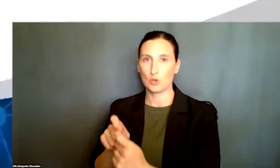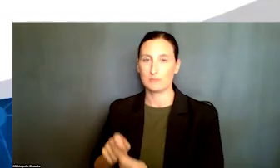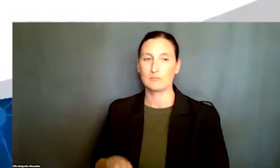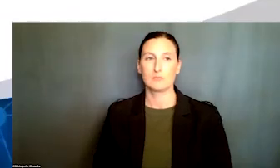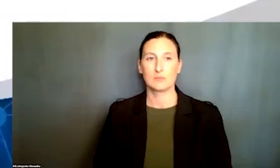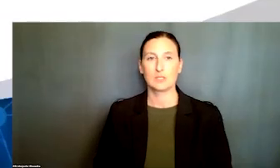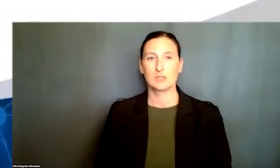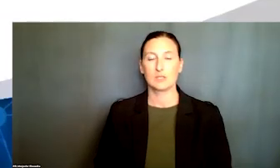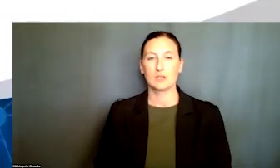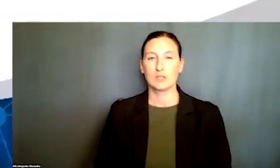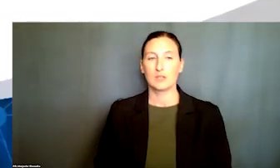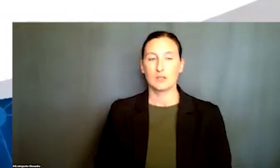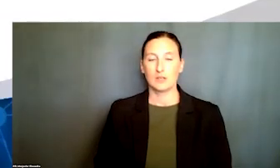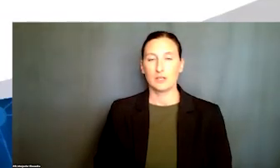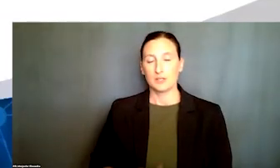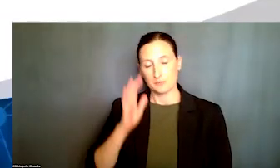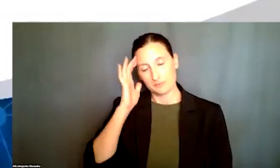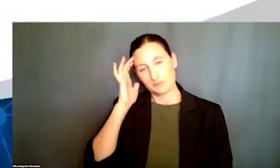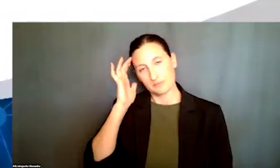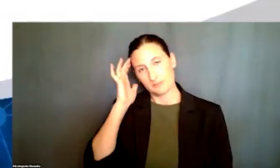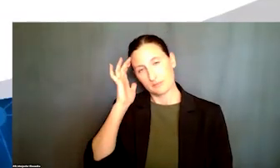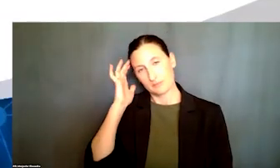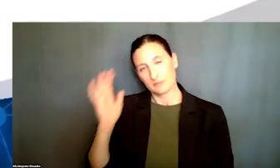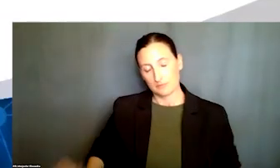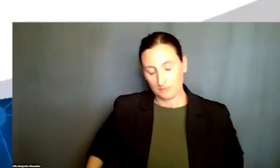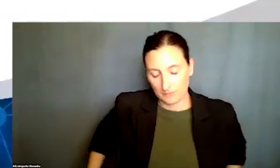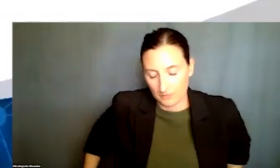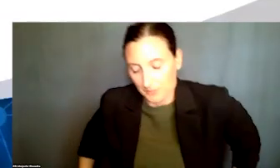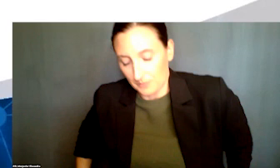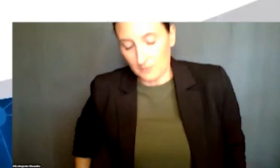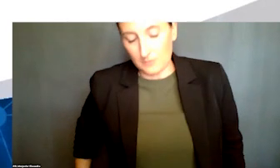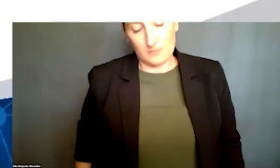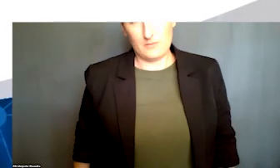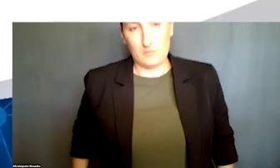Of the MPS ones the first and maybe the least complicated